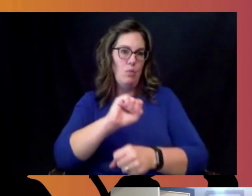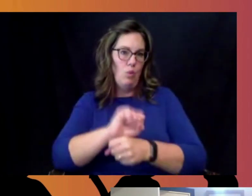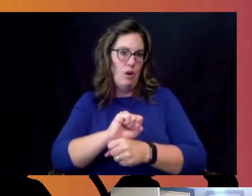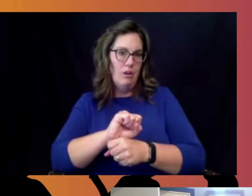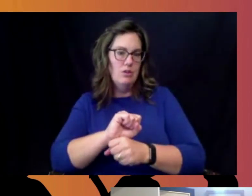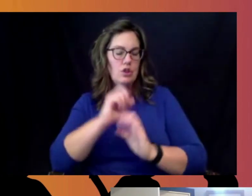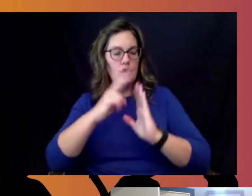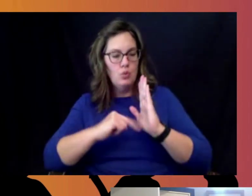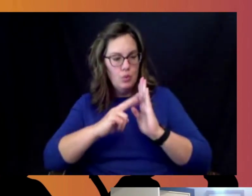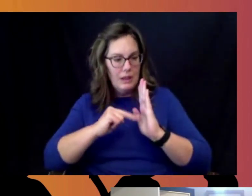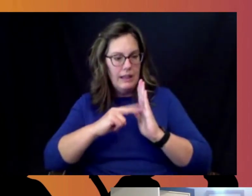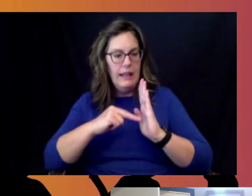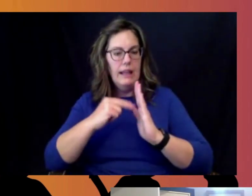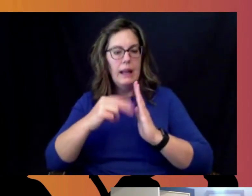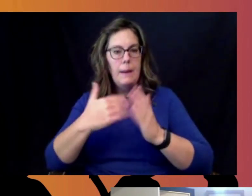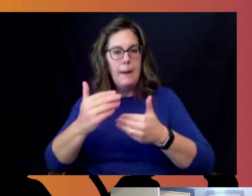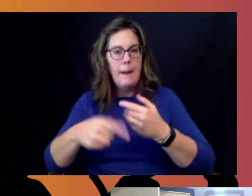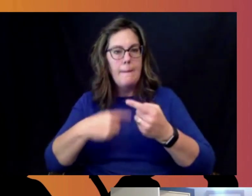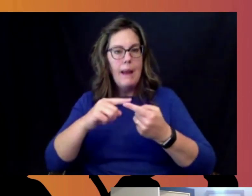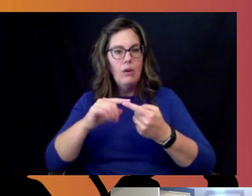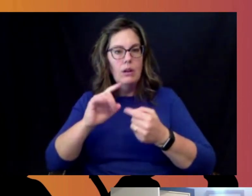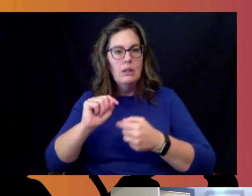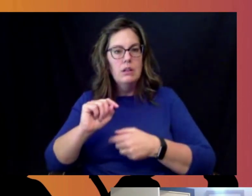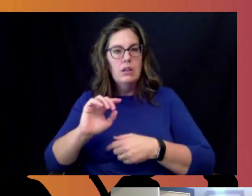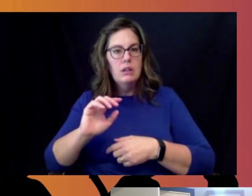very interesting so i just want to hear a little bit more about